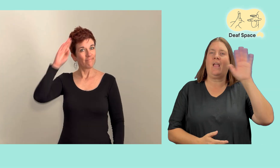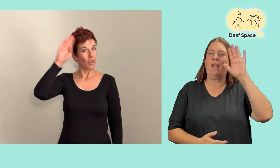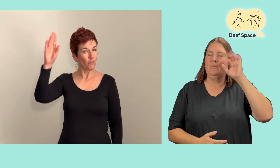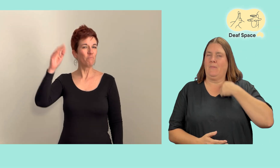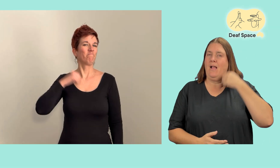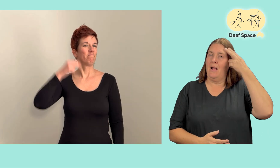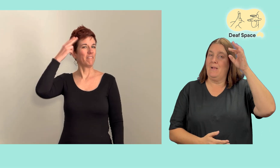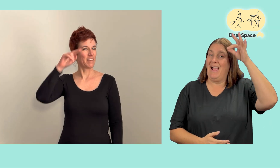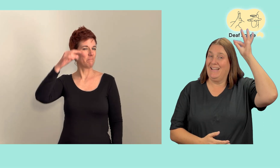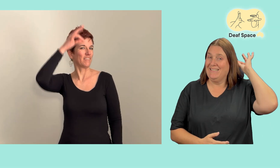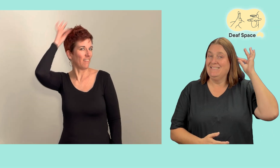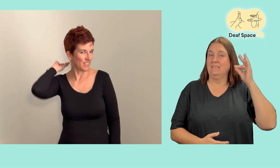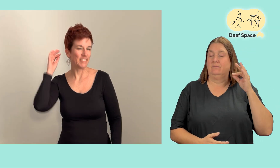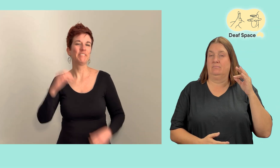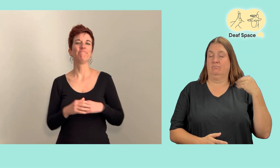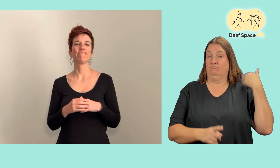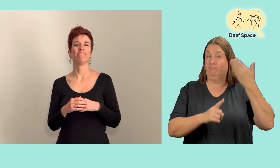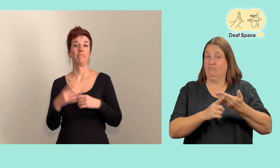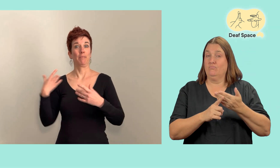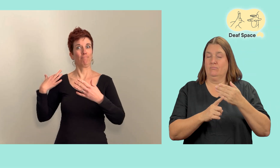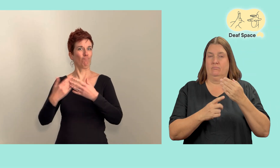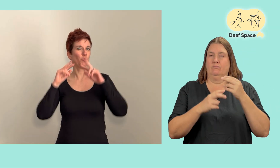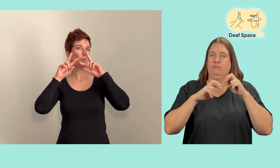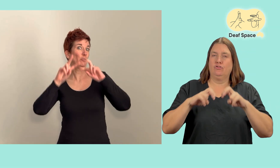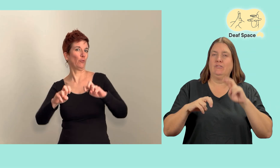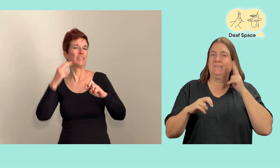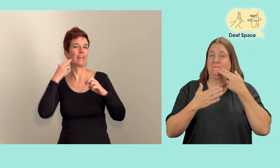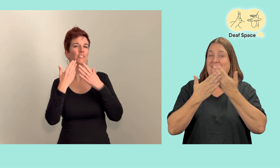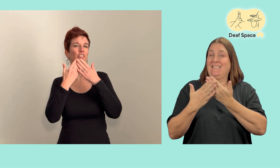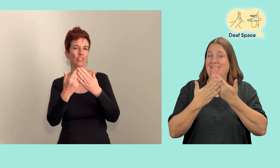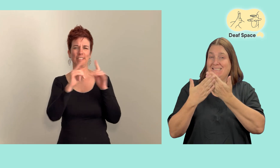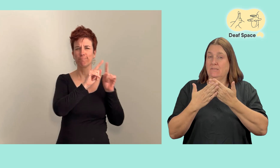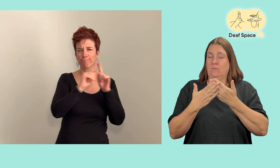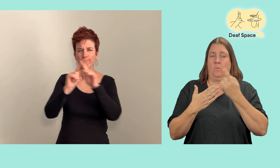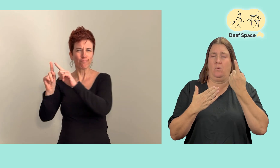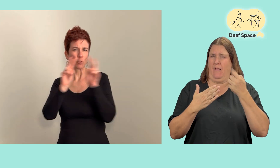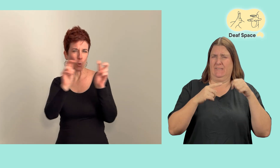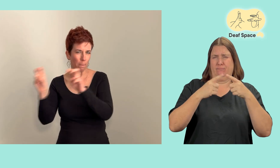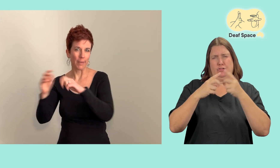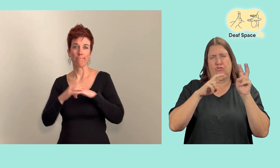Hello, my name is Annelies. I'm a researcher in the field of Deaf studies.